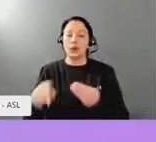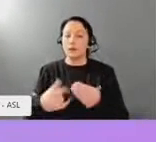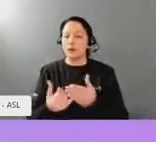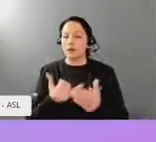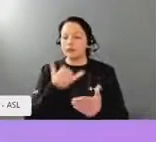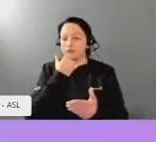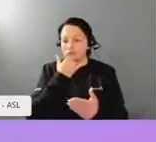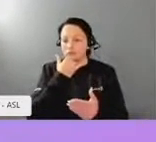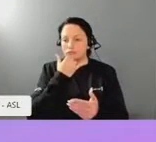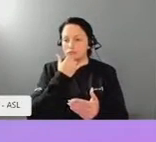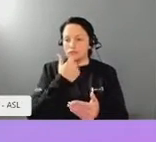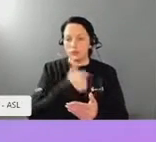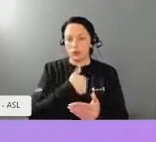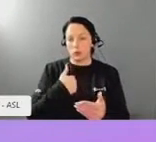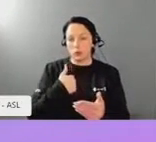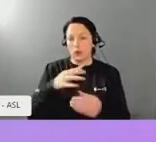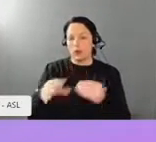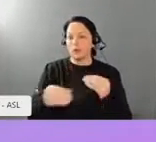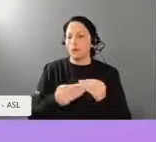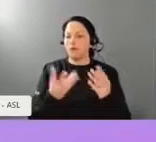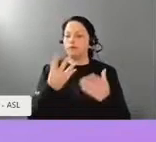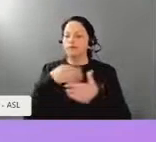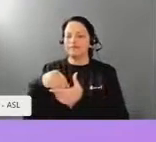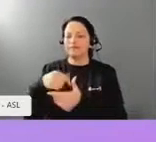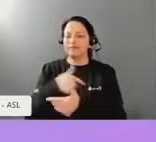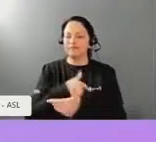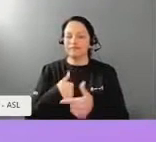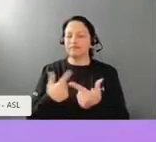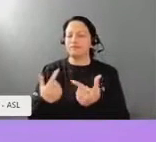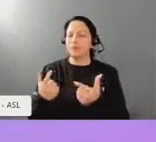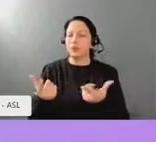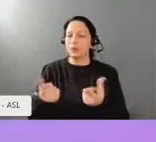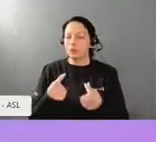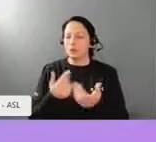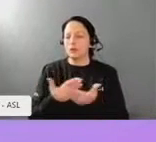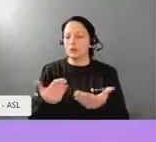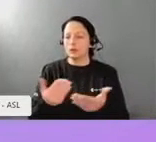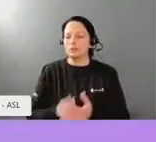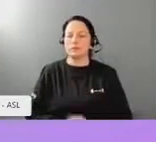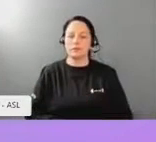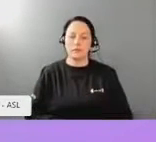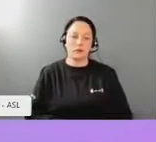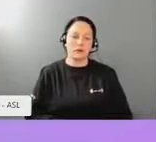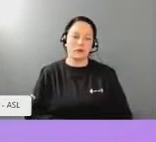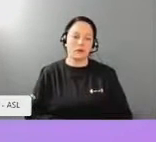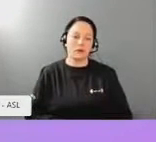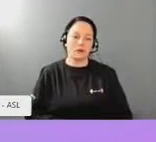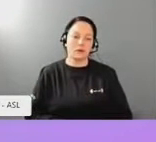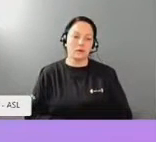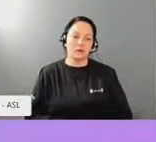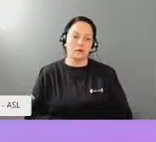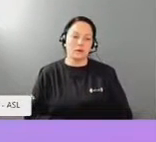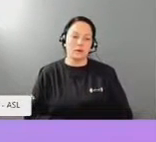ideas that you might do to get better. That's the whole point of exercise exercise to learn about our flaws so we